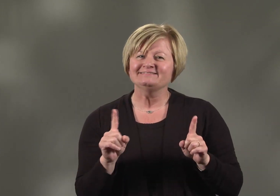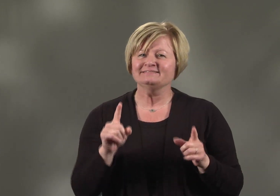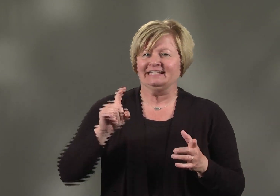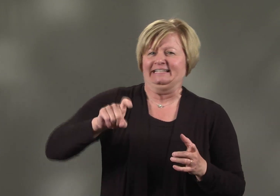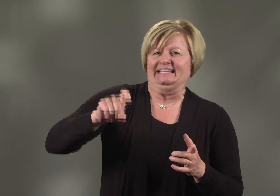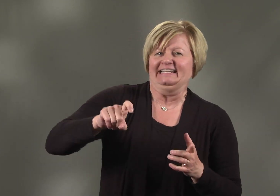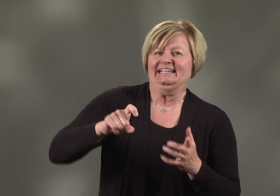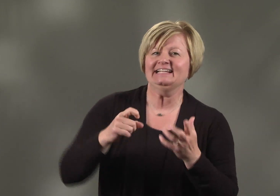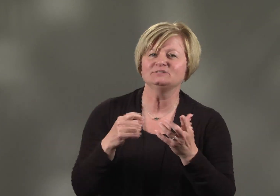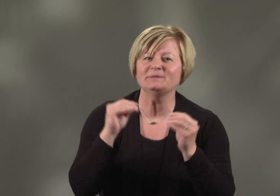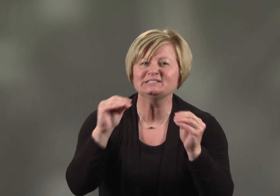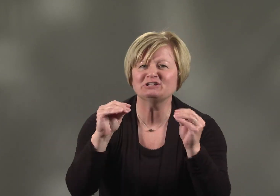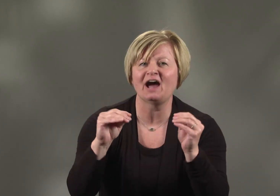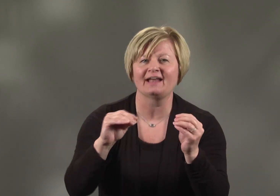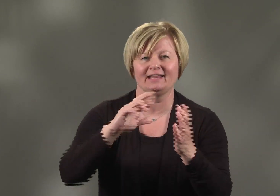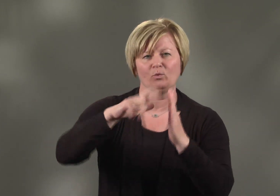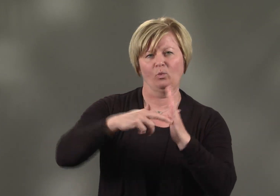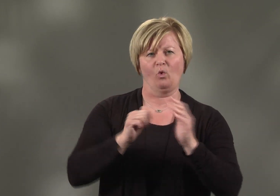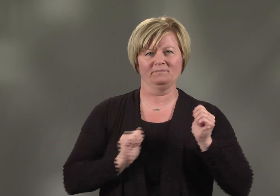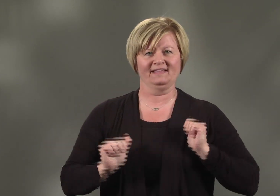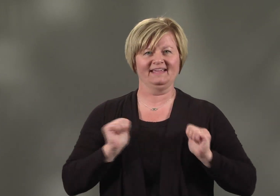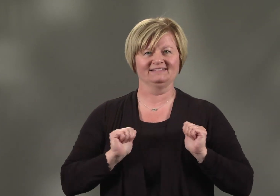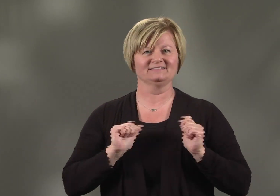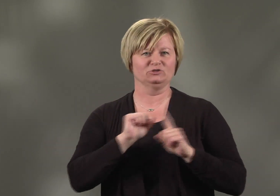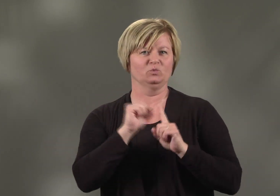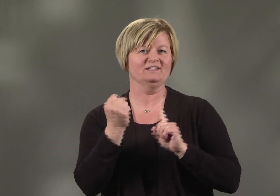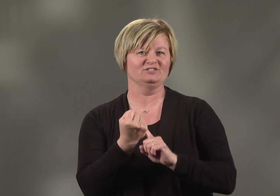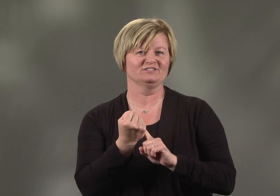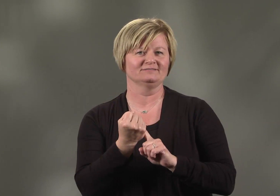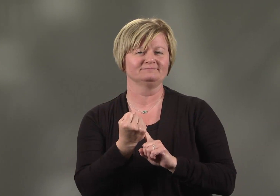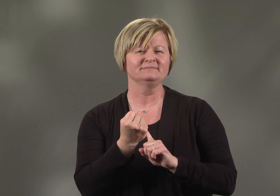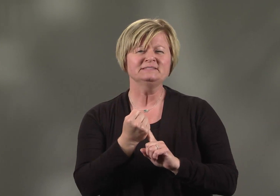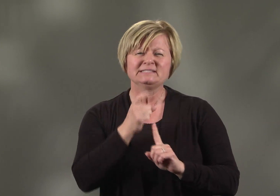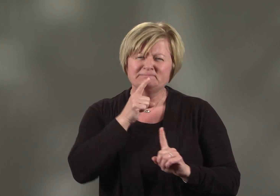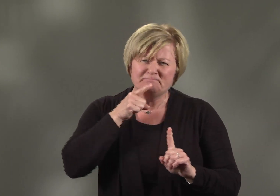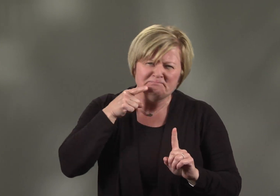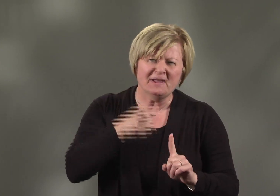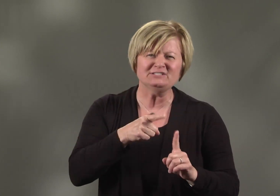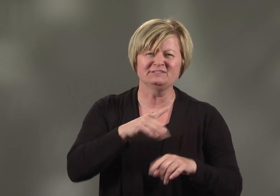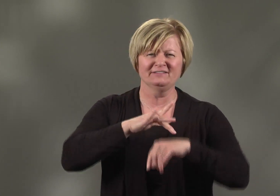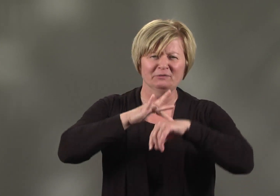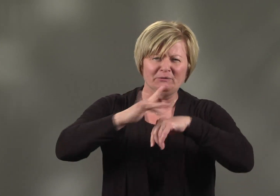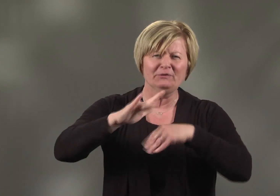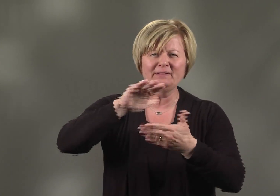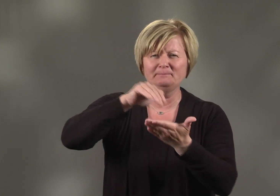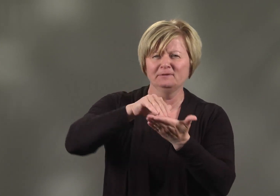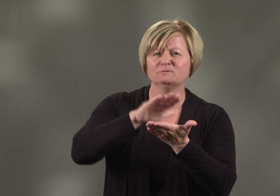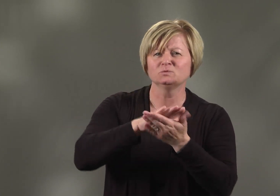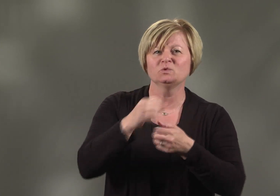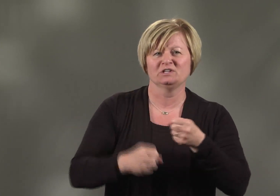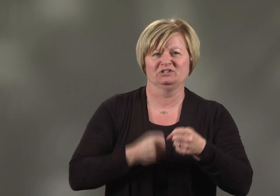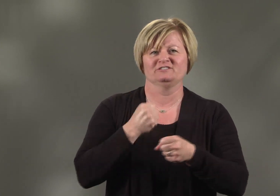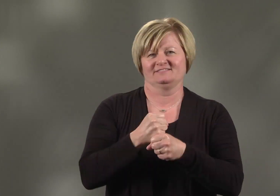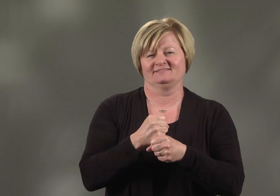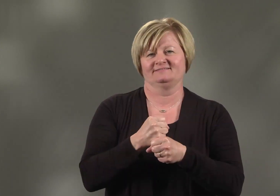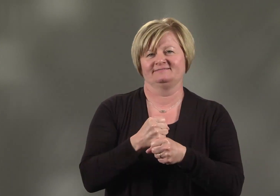is something that may need to be taught in a role playing situation, especially in the early middle school years.